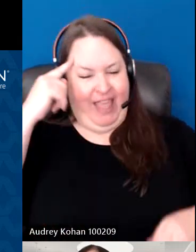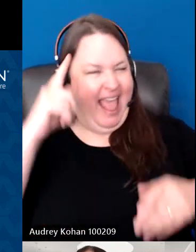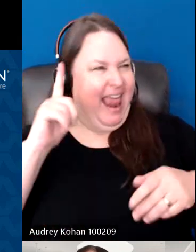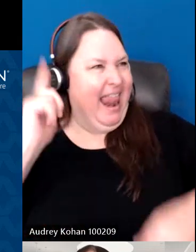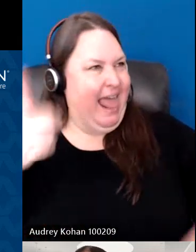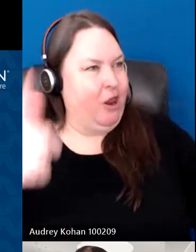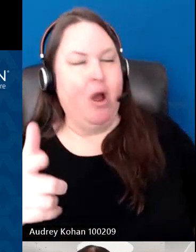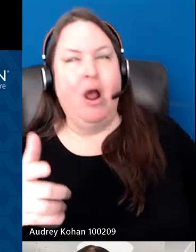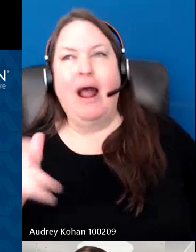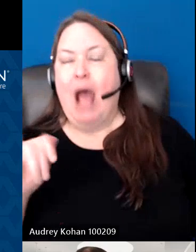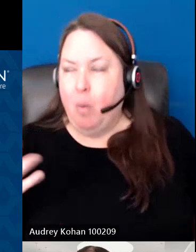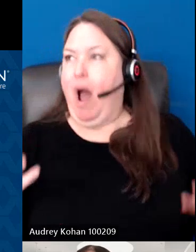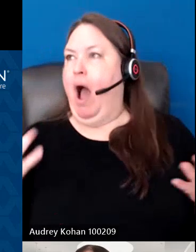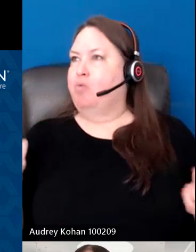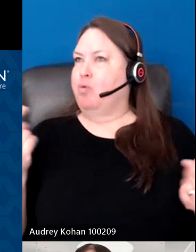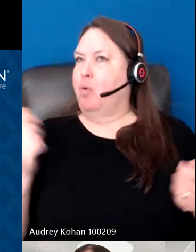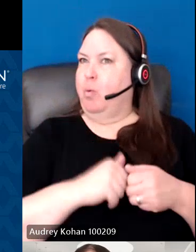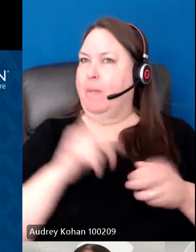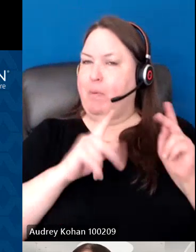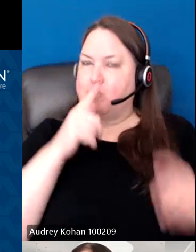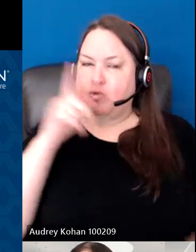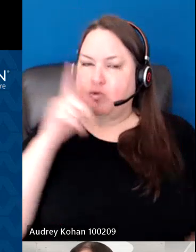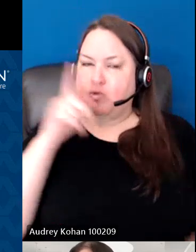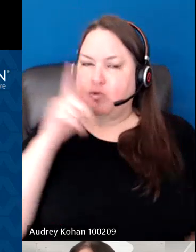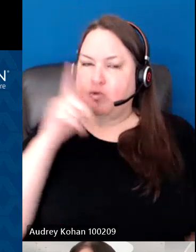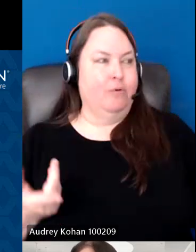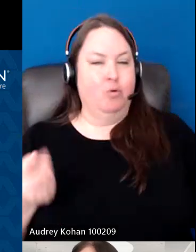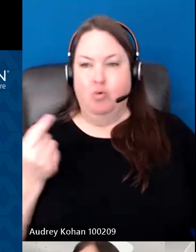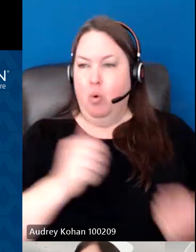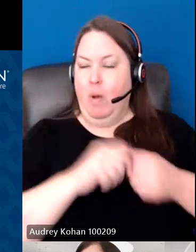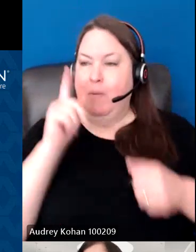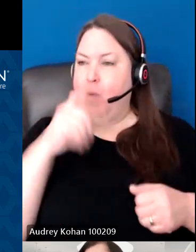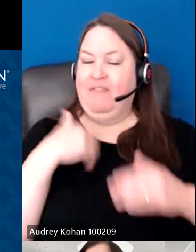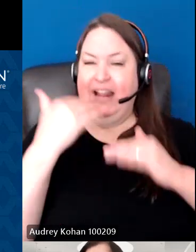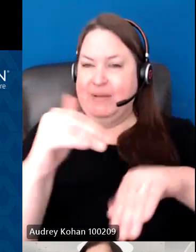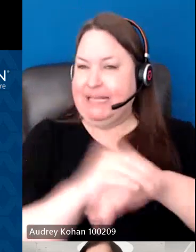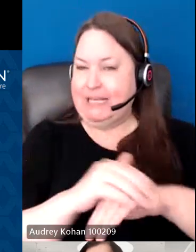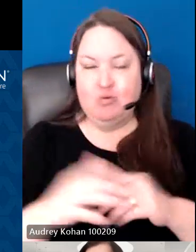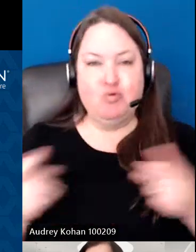with people that are deaf or people individuals who of limited English so I think you covered